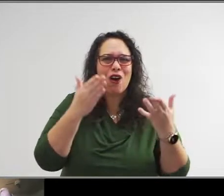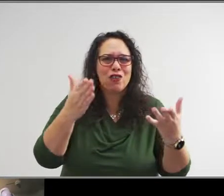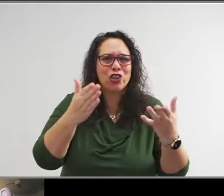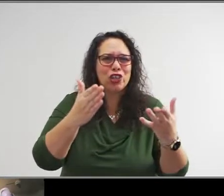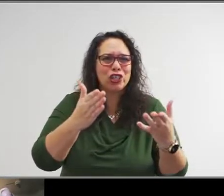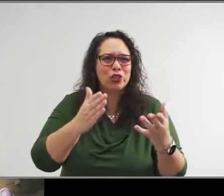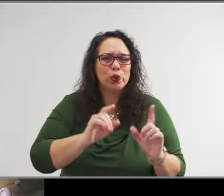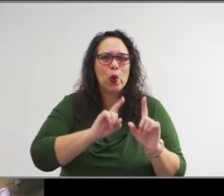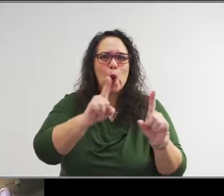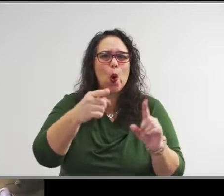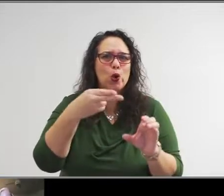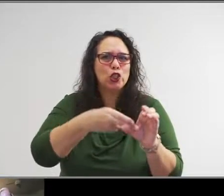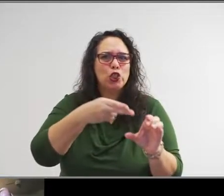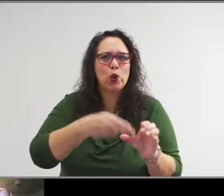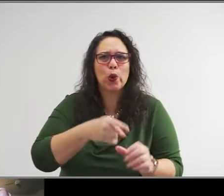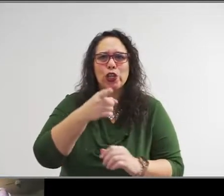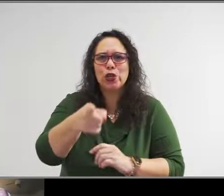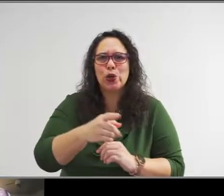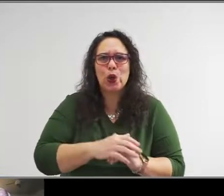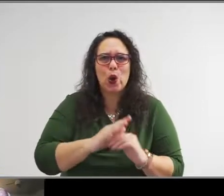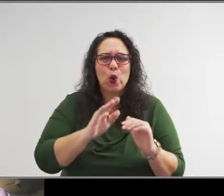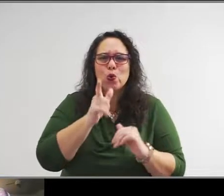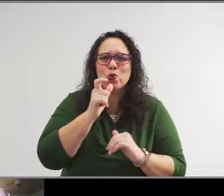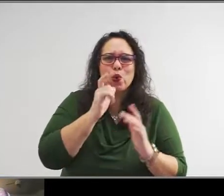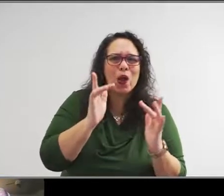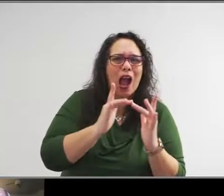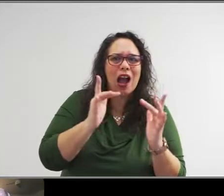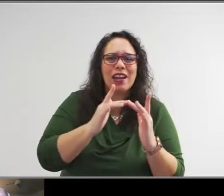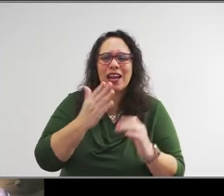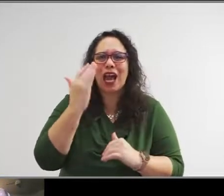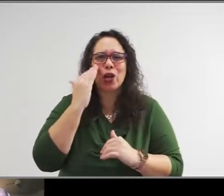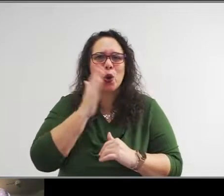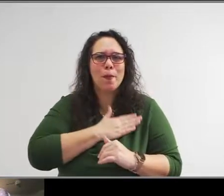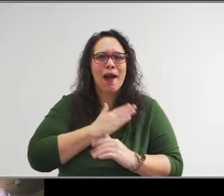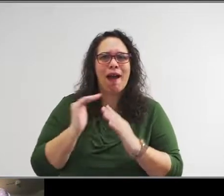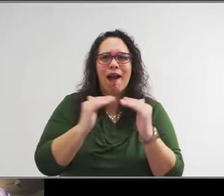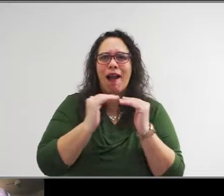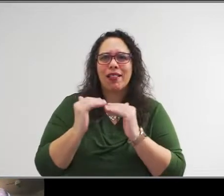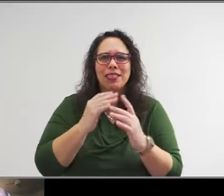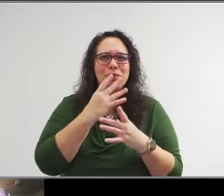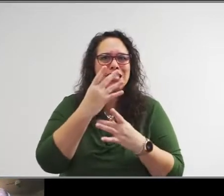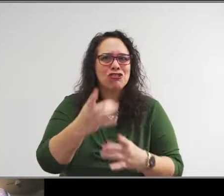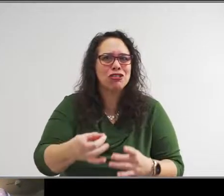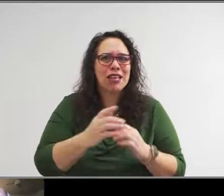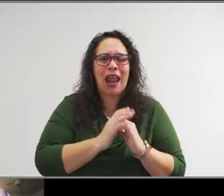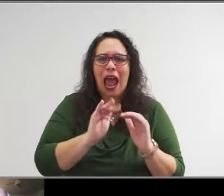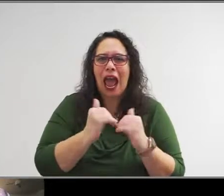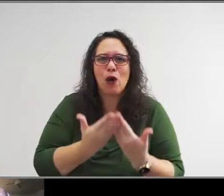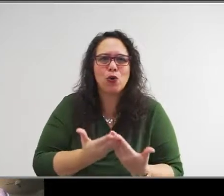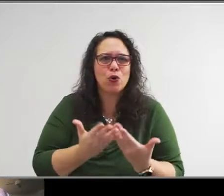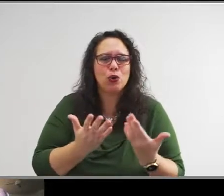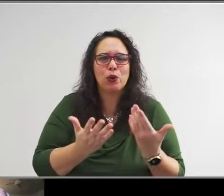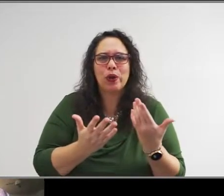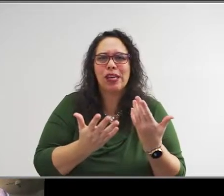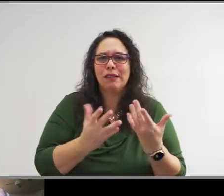How do we make folks aware? I think I know my colleagues would be interested in this. How can we be a part of it?